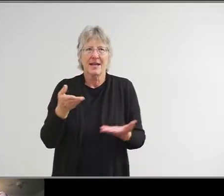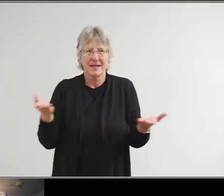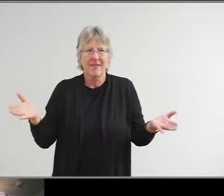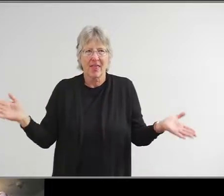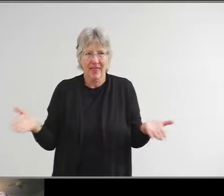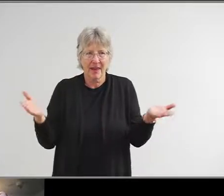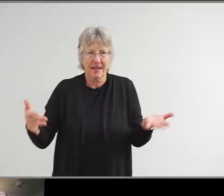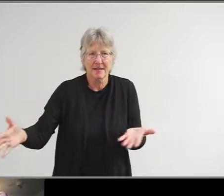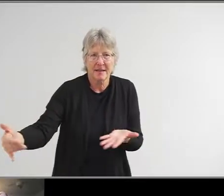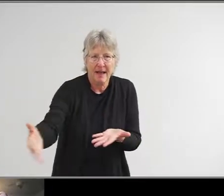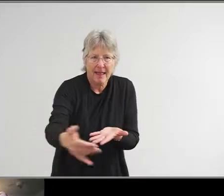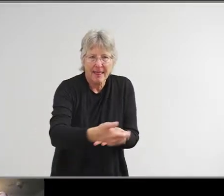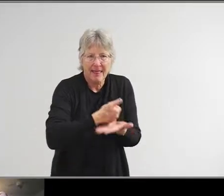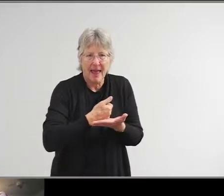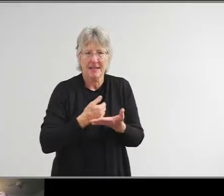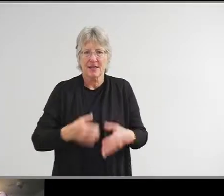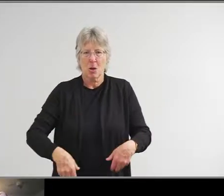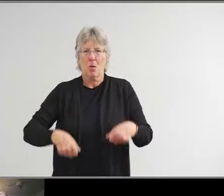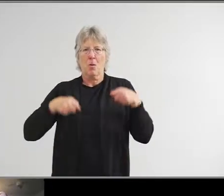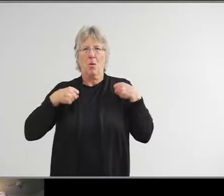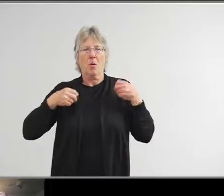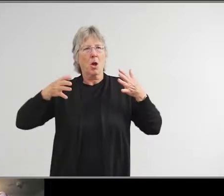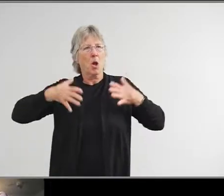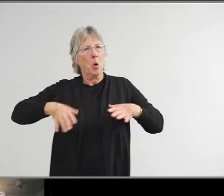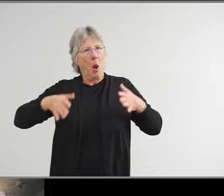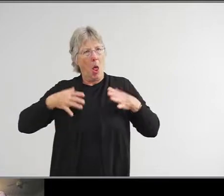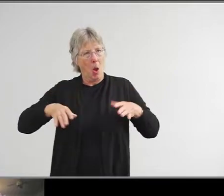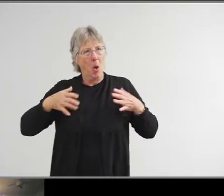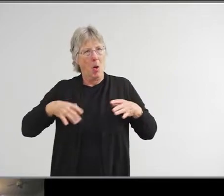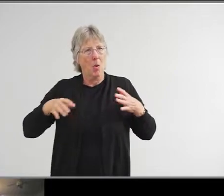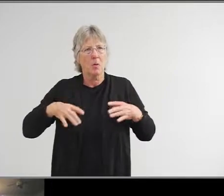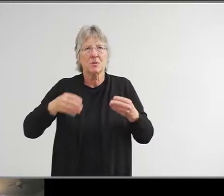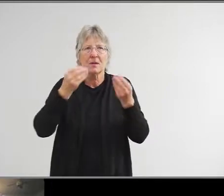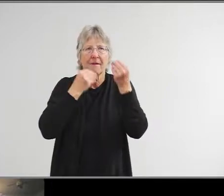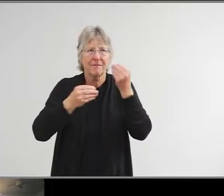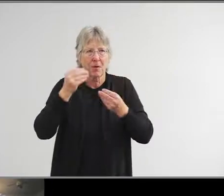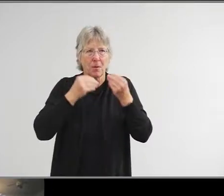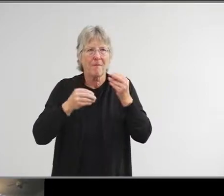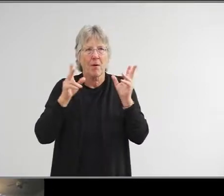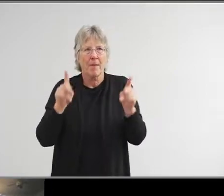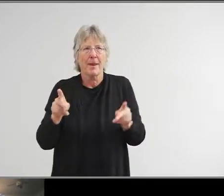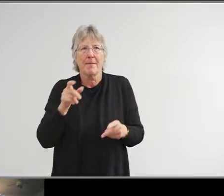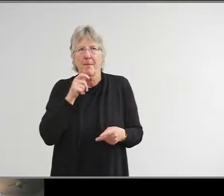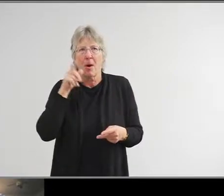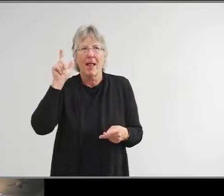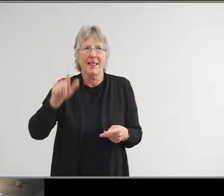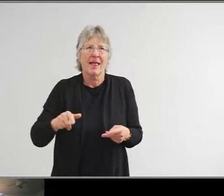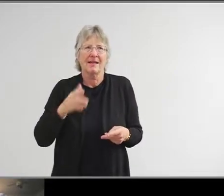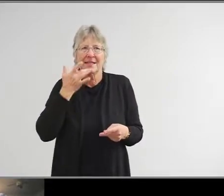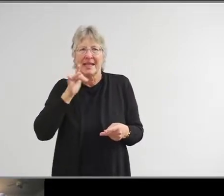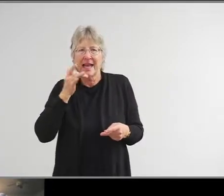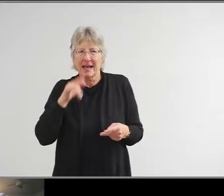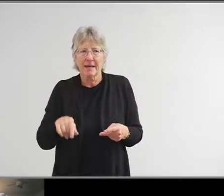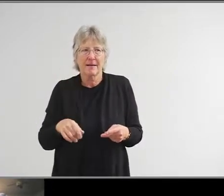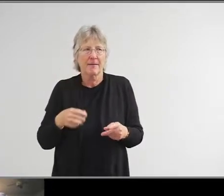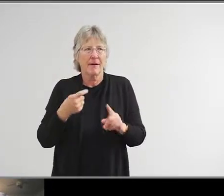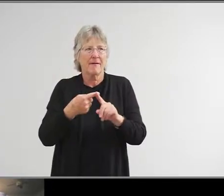canned goods and hygienic supplies for the little less fortunate. Those are the updates from Lakewood High School.